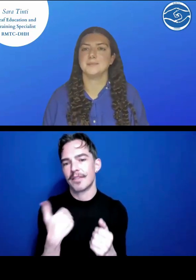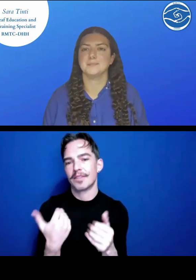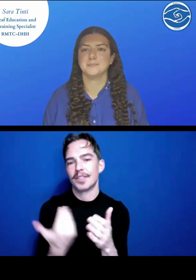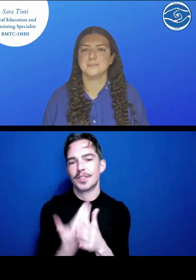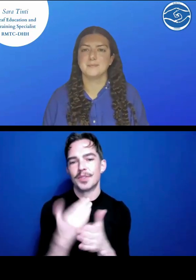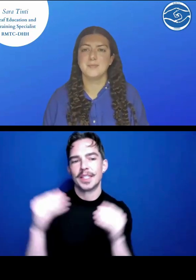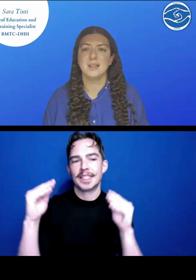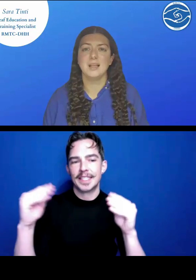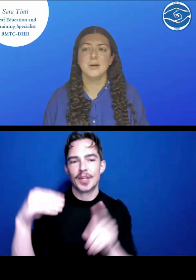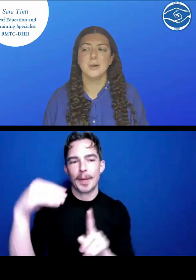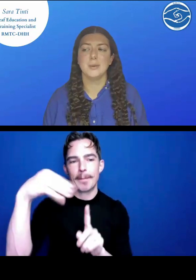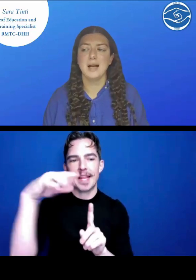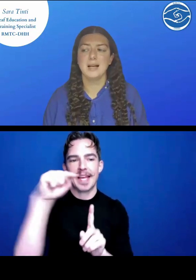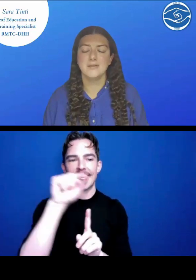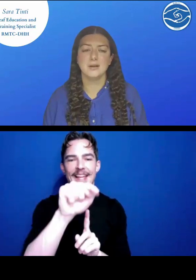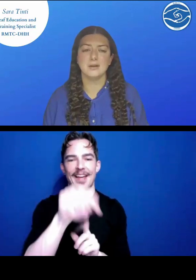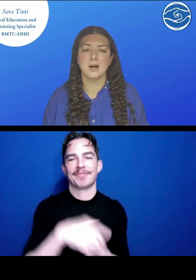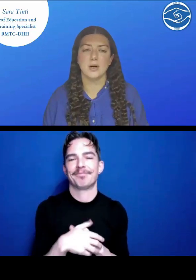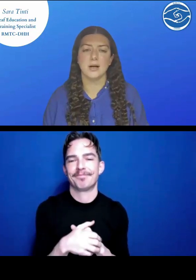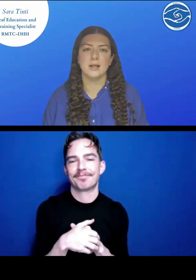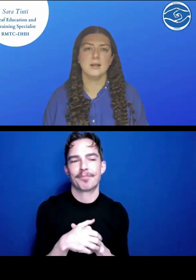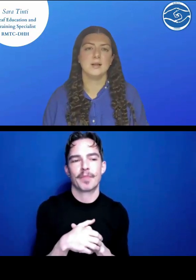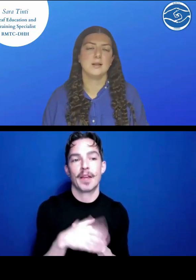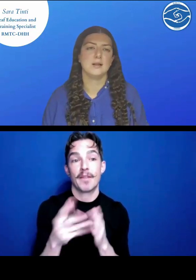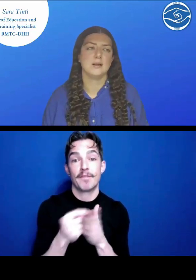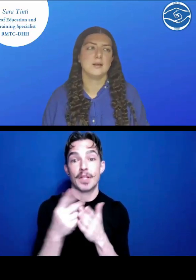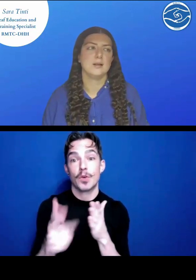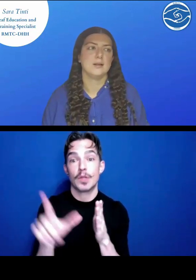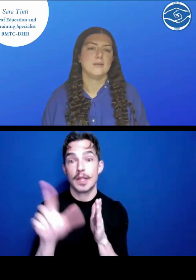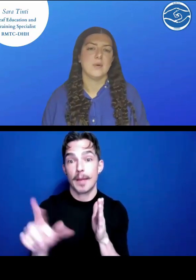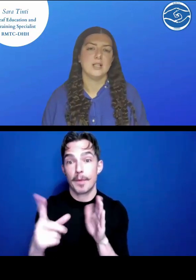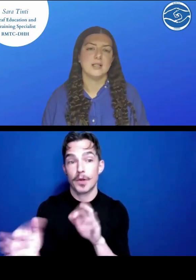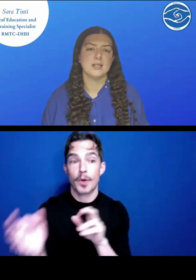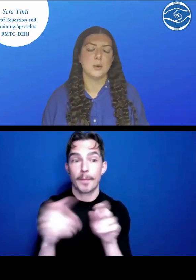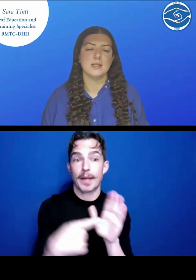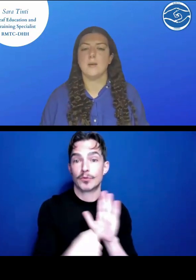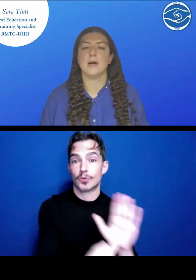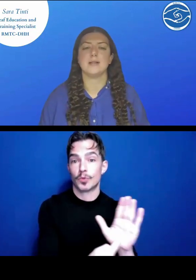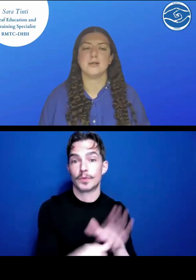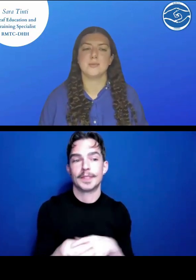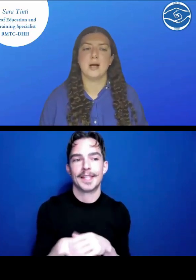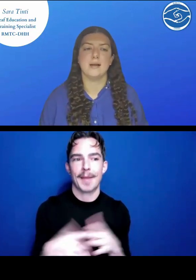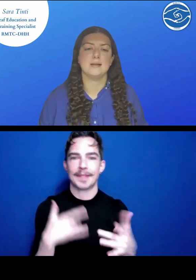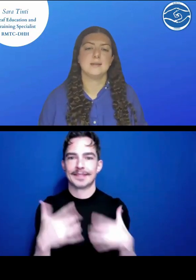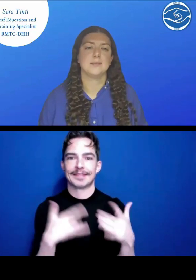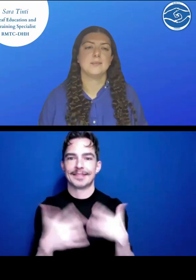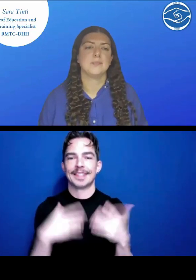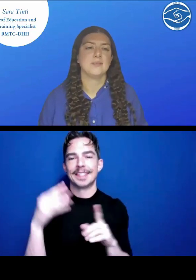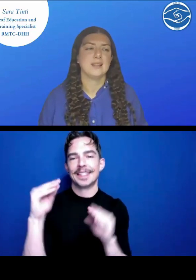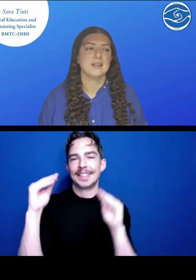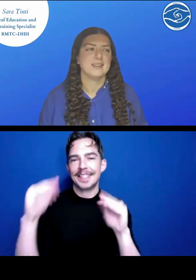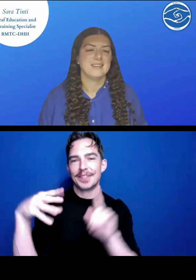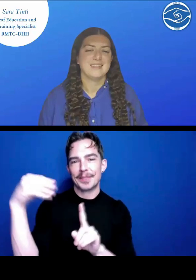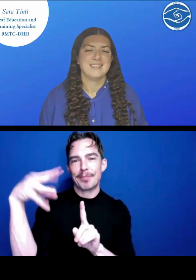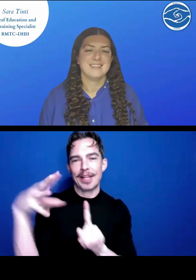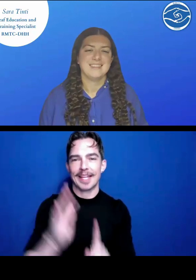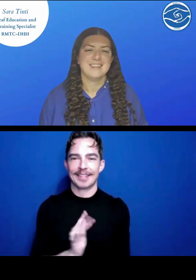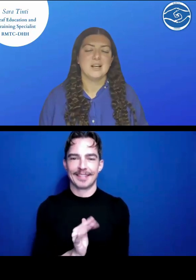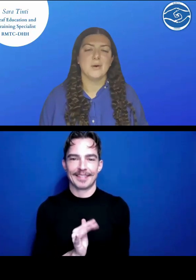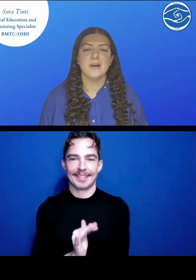here. Going back to the video library. I just get so excited about teacher spotlight. So,